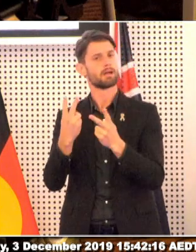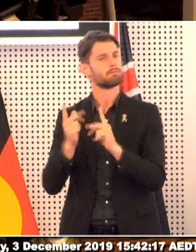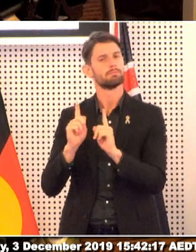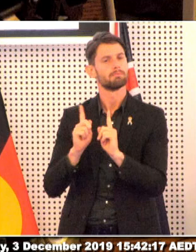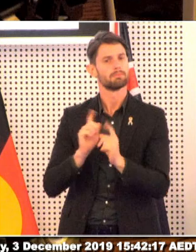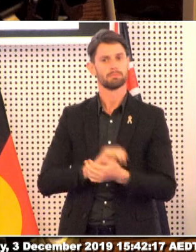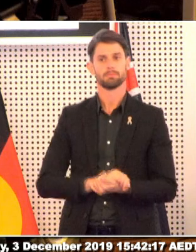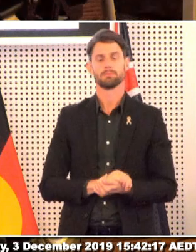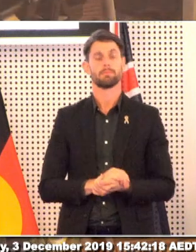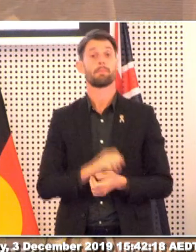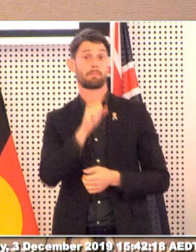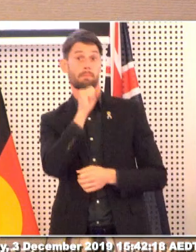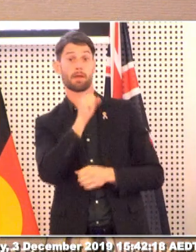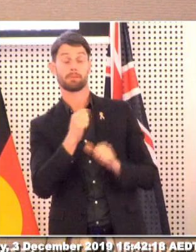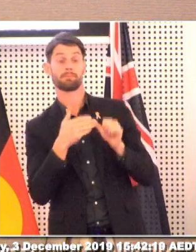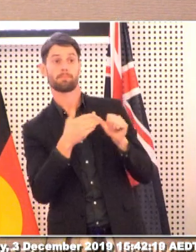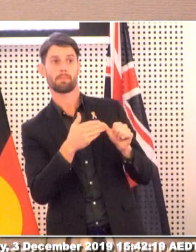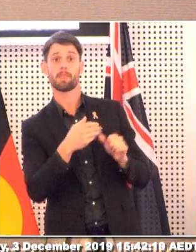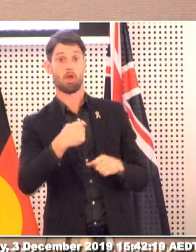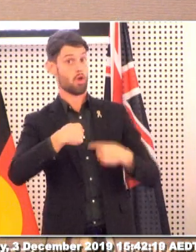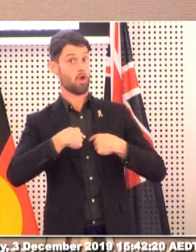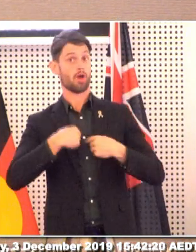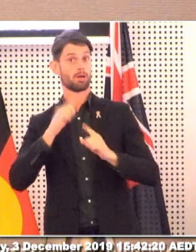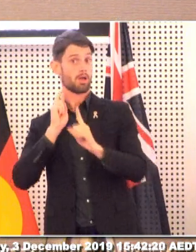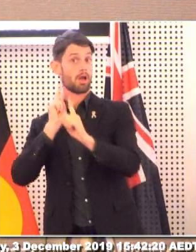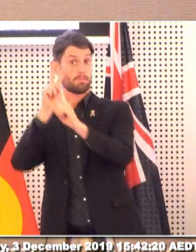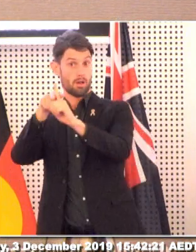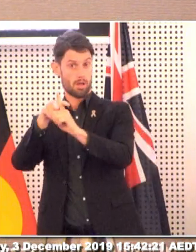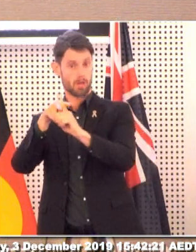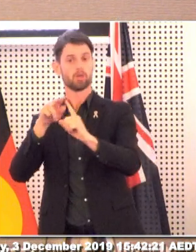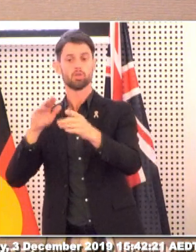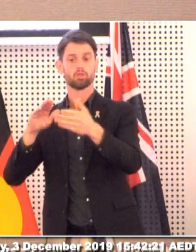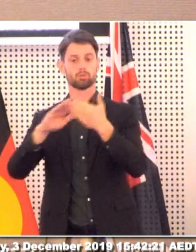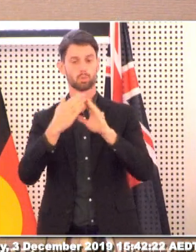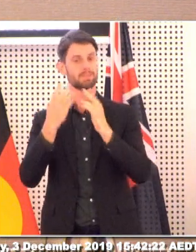In my instance, it was making an application to the Community Visitors program, being interviewed.